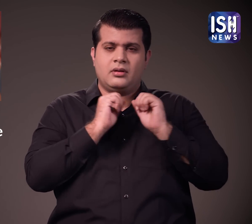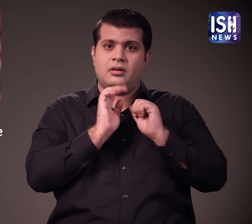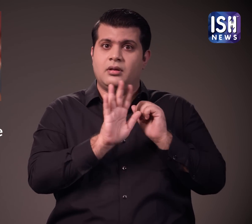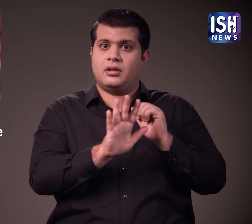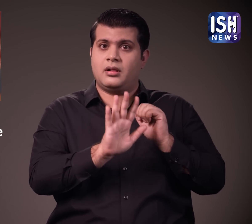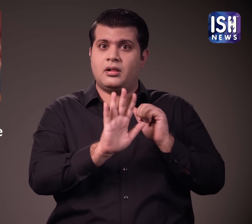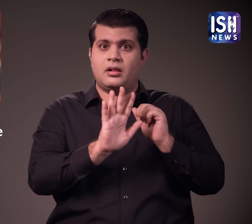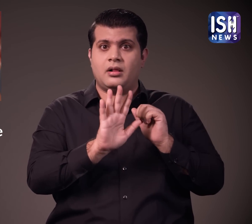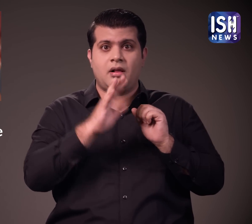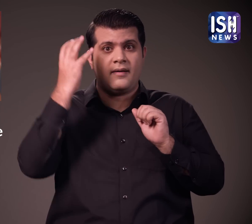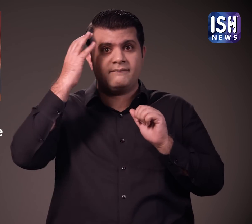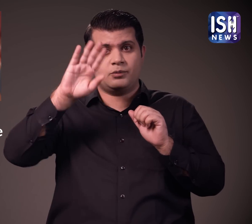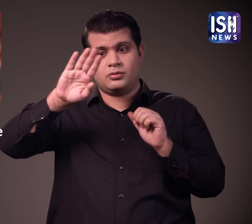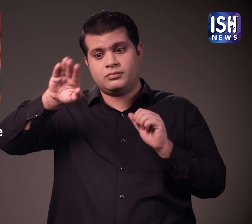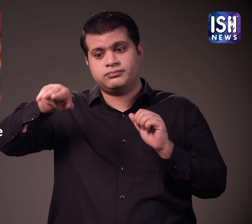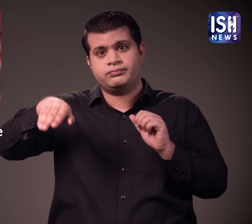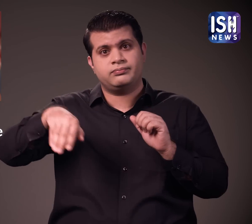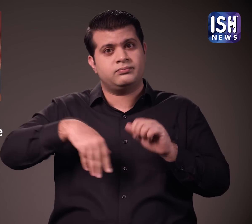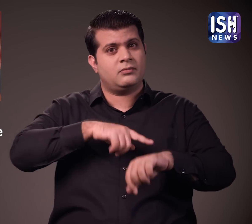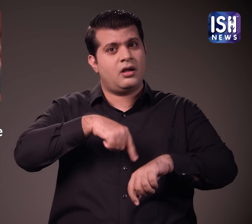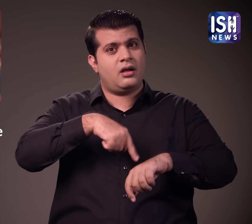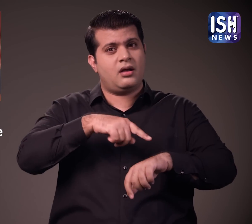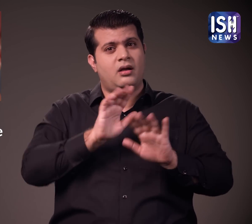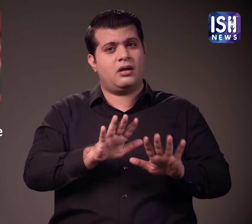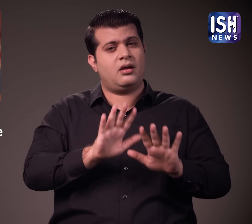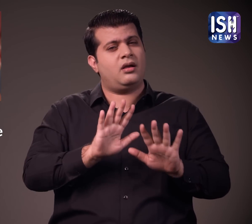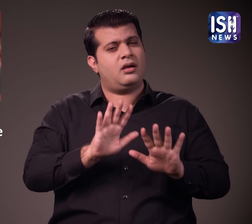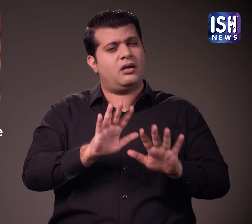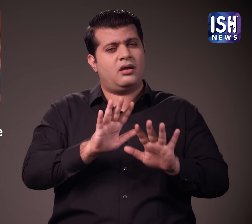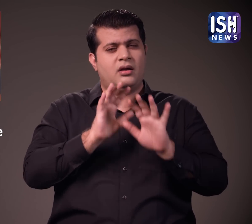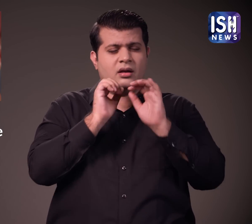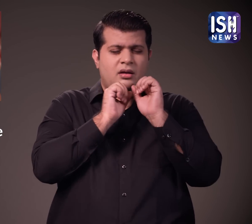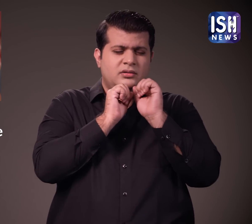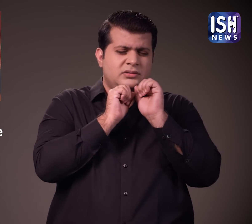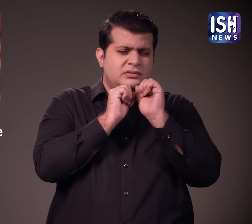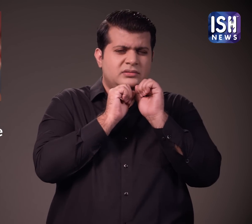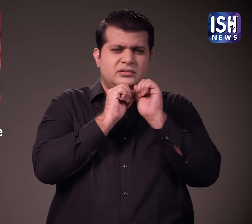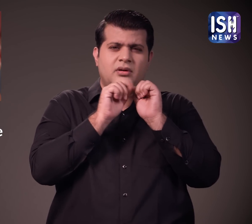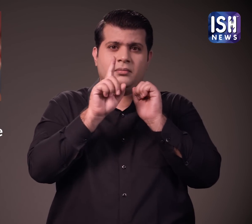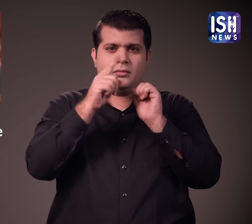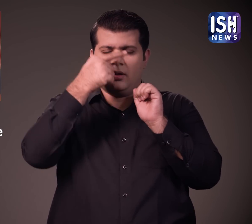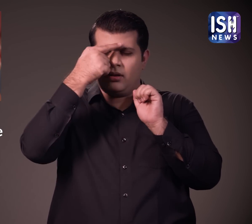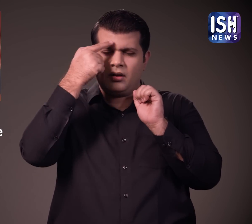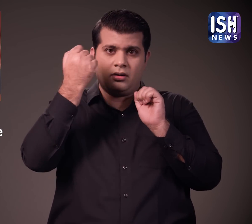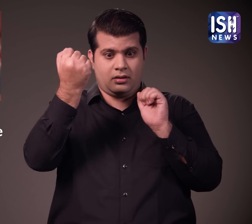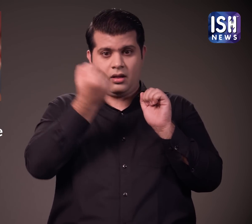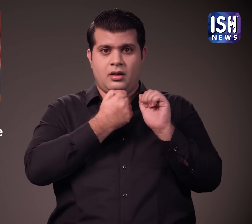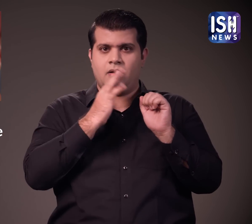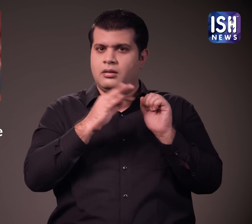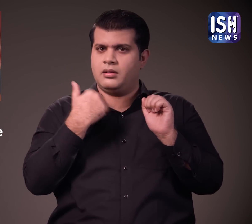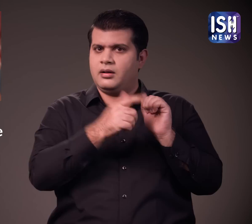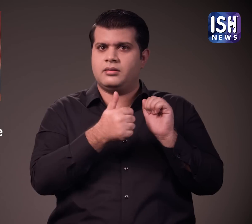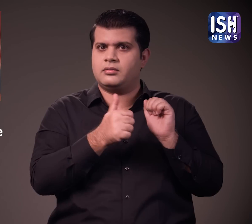She was inside the shallow grave from afternoon for several hours. Fortunately, the stab in her chest was not fatal.